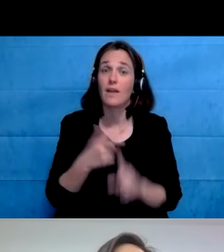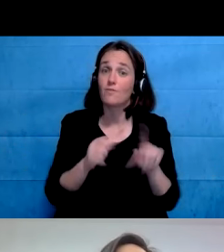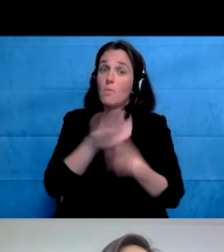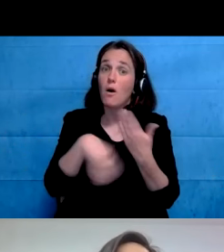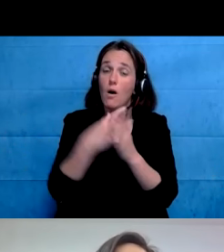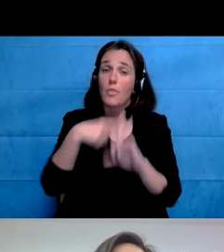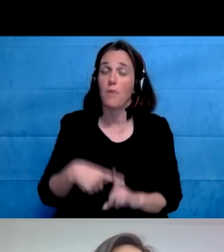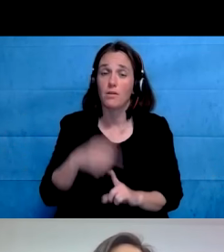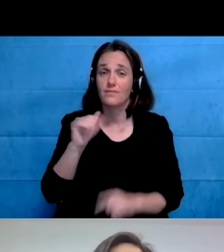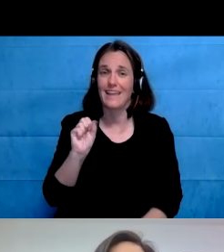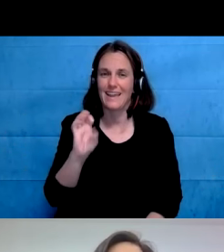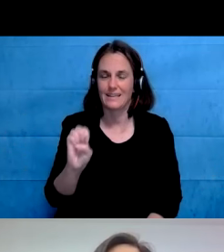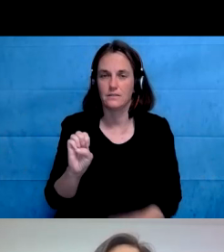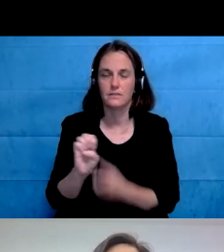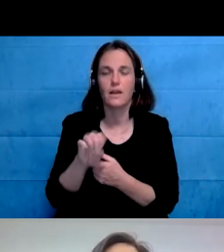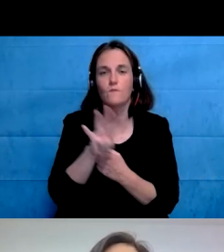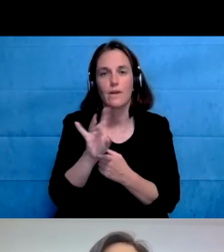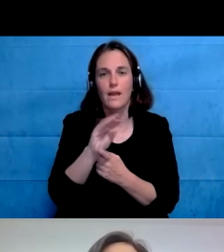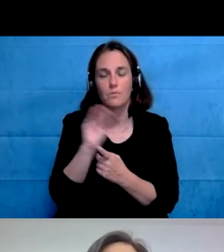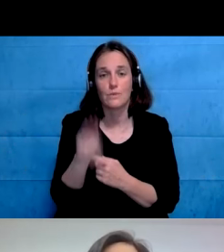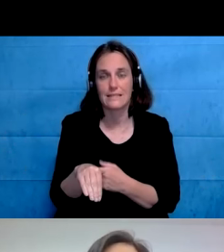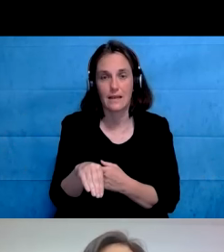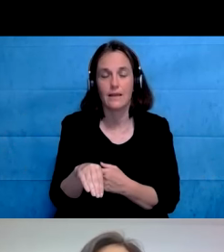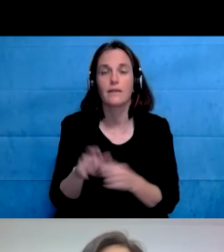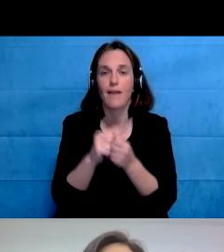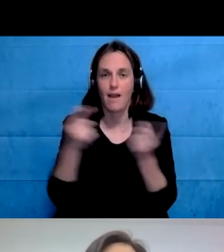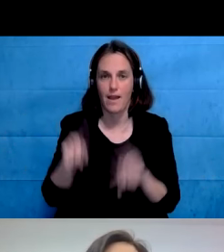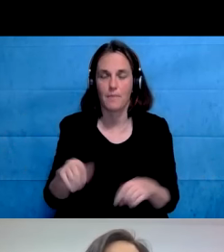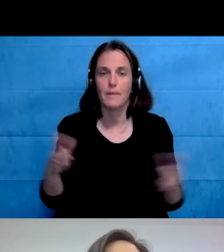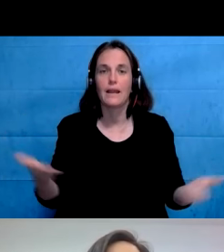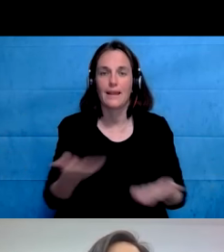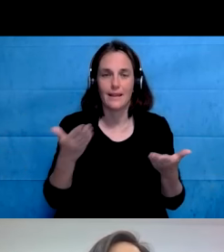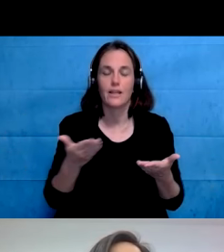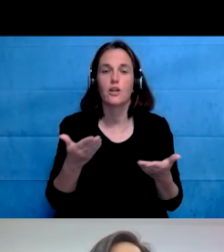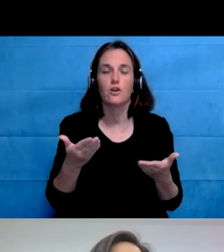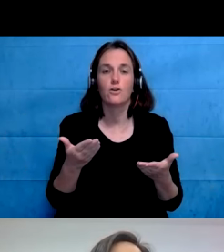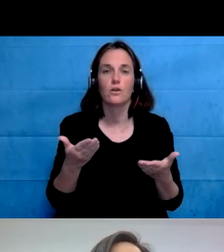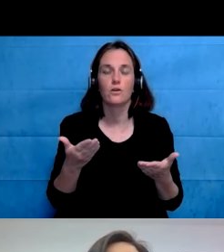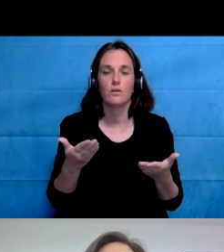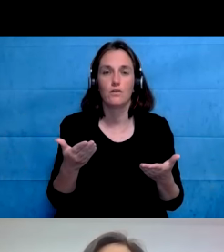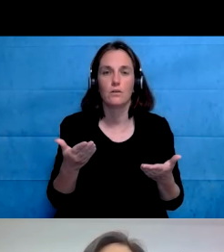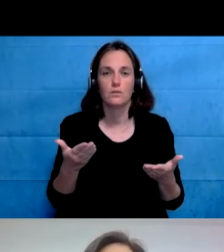about 48% of the positive cases that have occurred here in our pseudo state were Black residents.